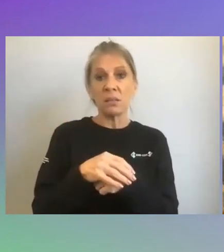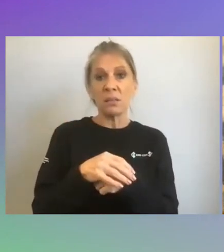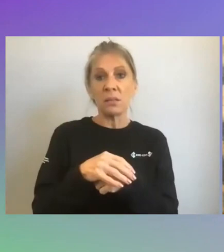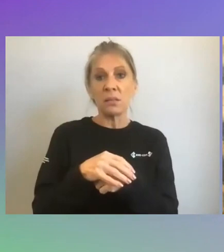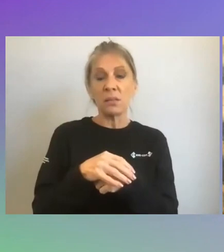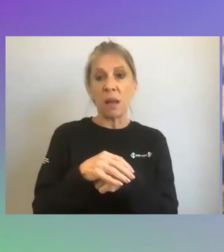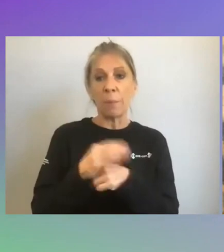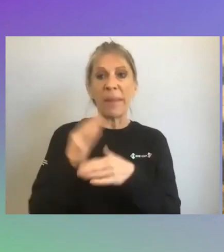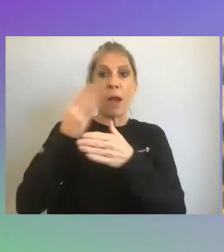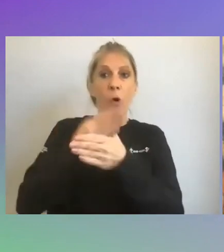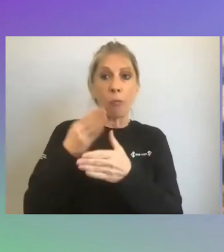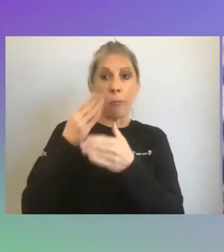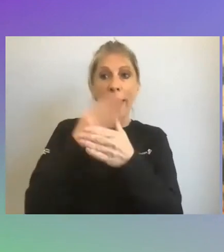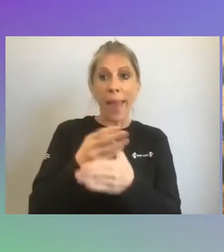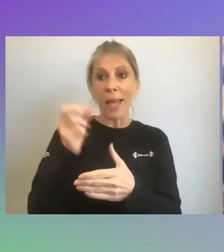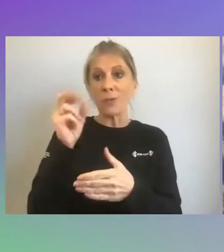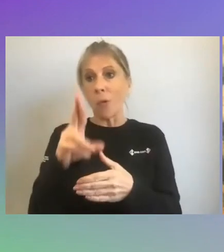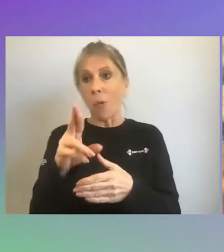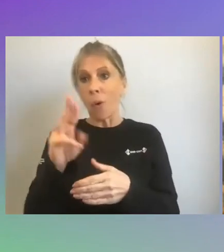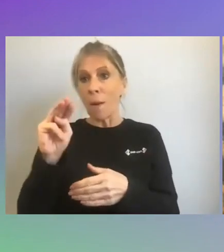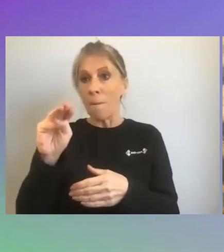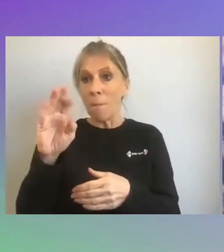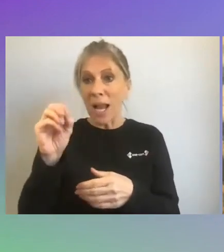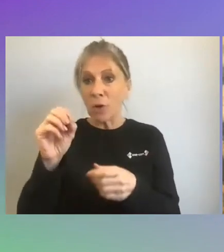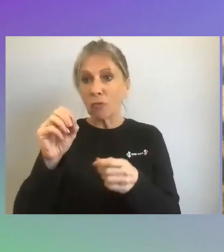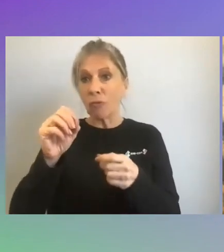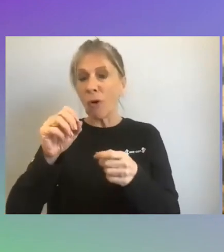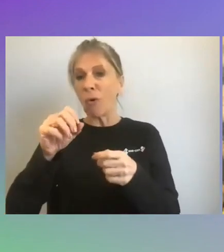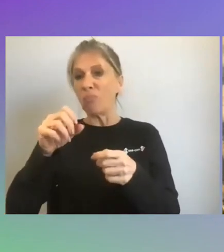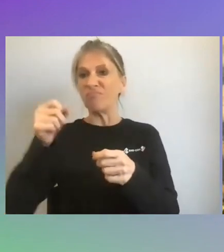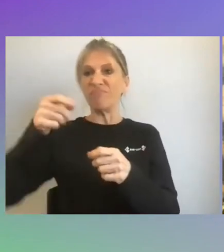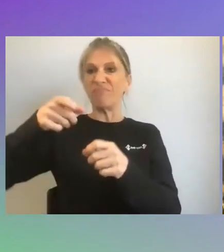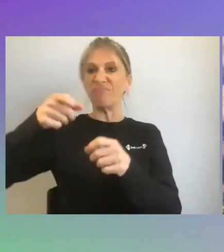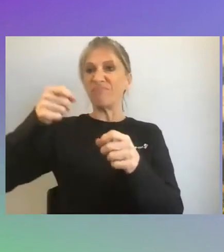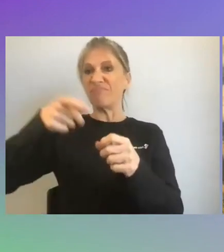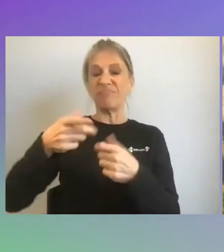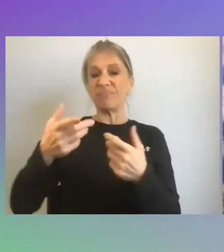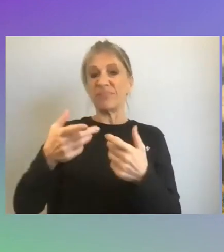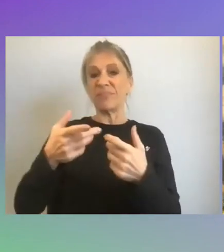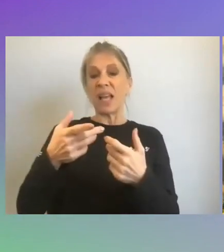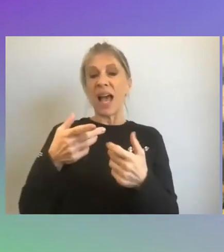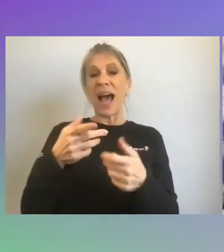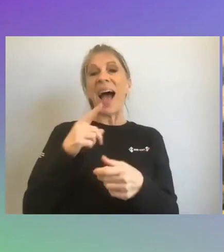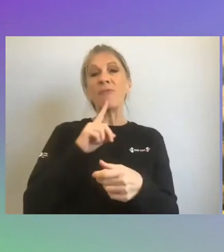microaggressions thrown at me every day, so I definitely